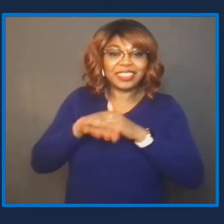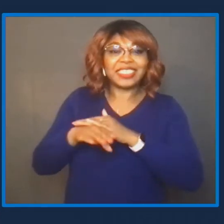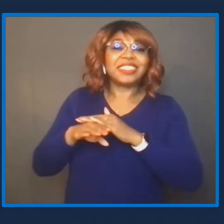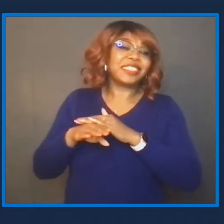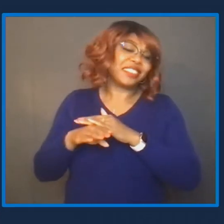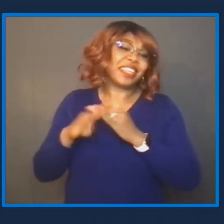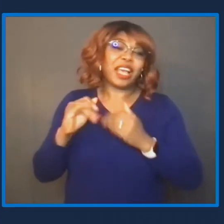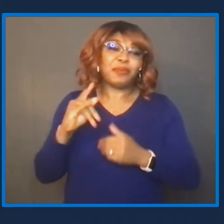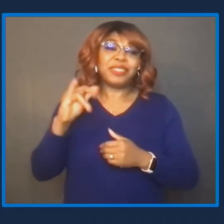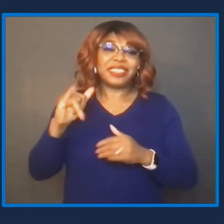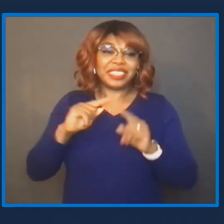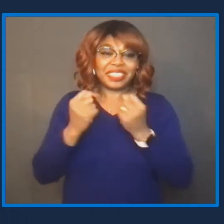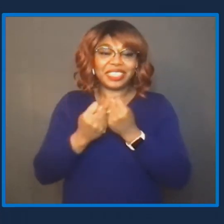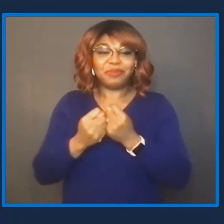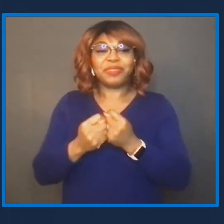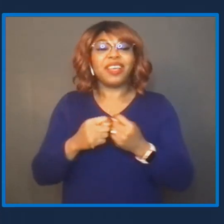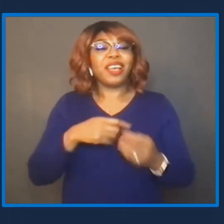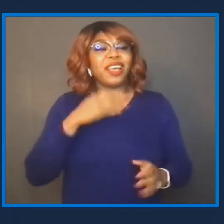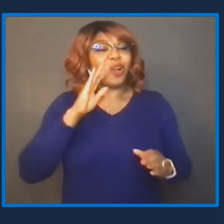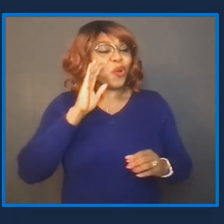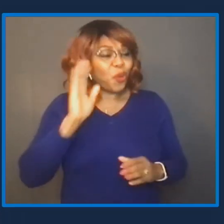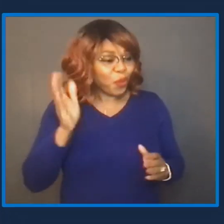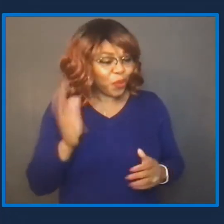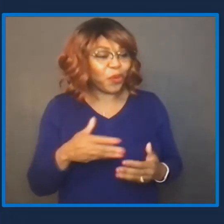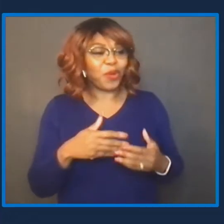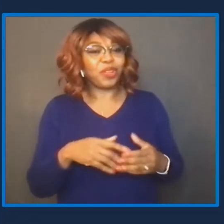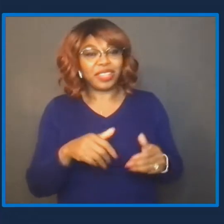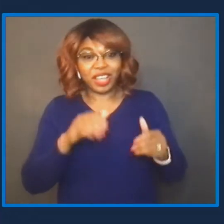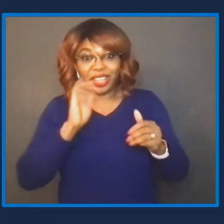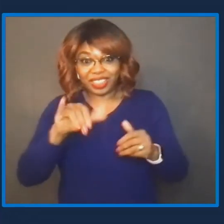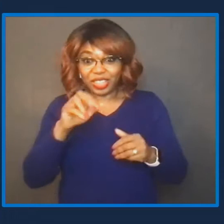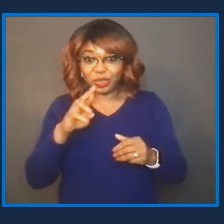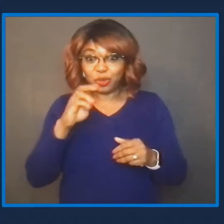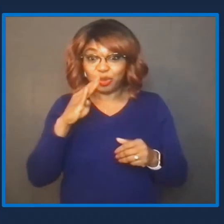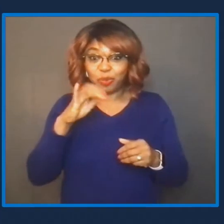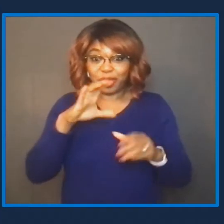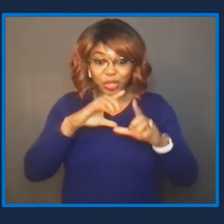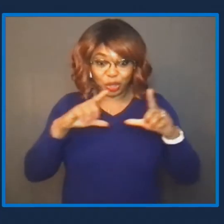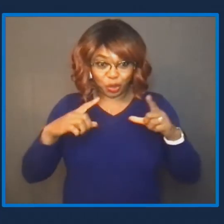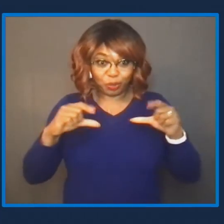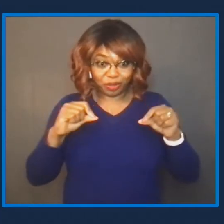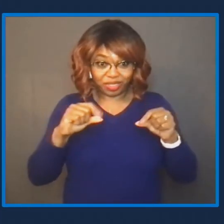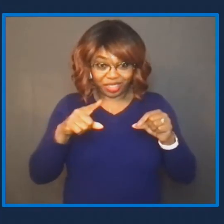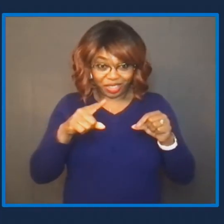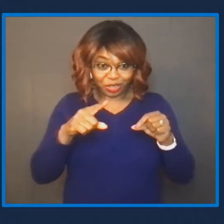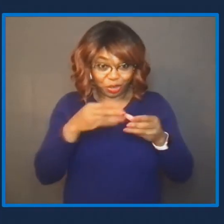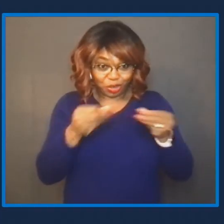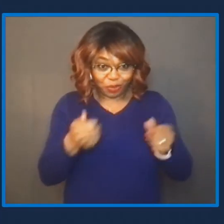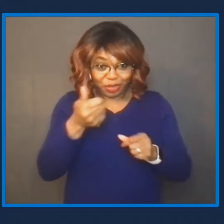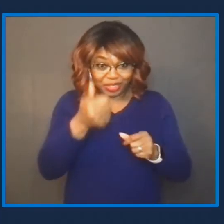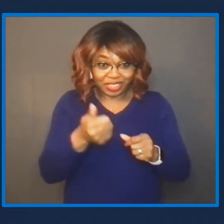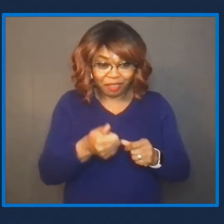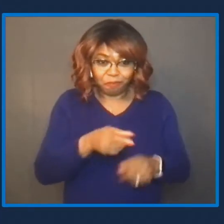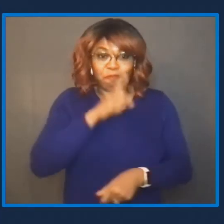Wait a minute, Hector, did you solve those Rubik's cubes? You didn't provide that detail. If you want me to do it live in the post show,